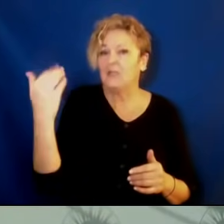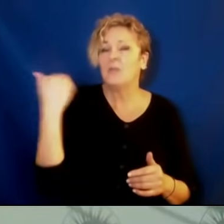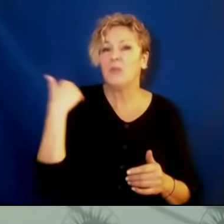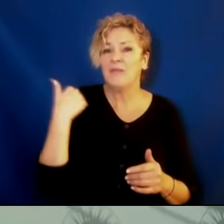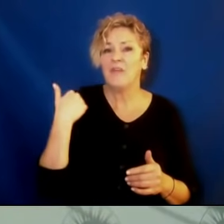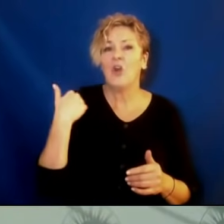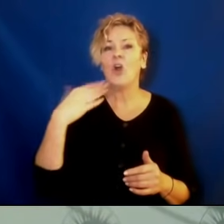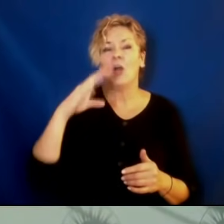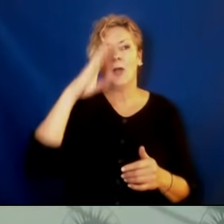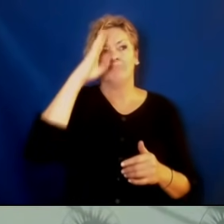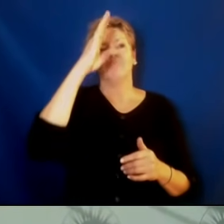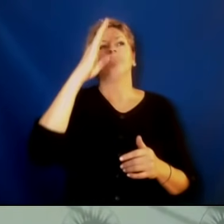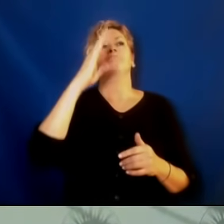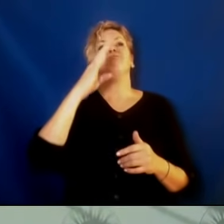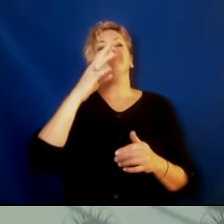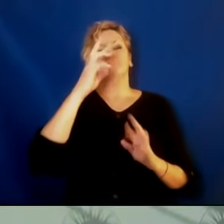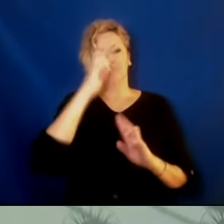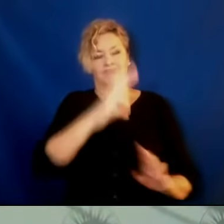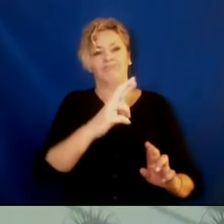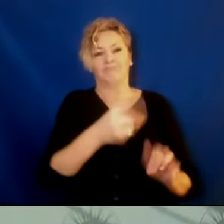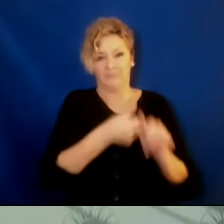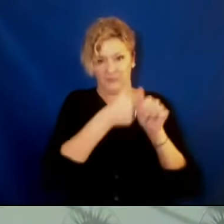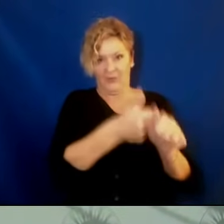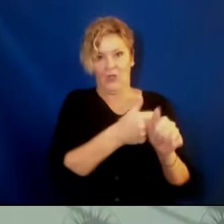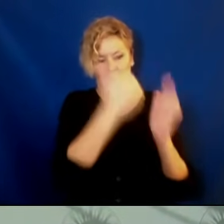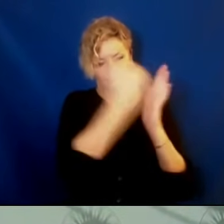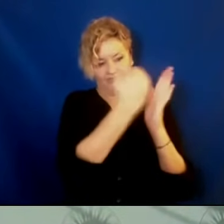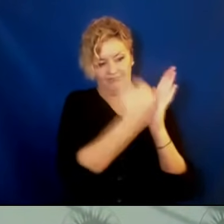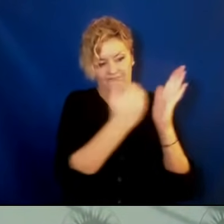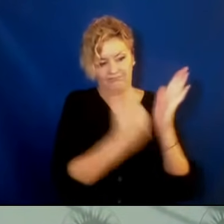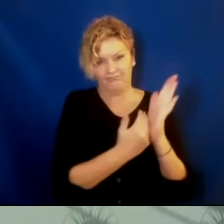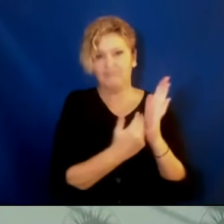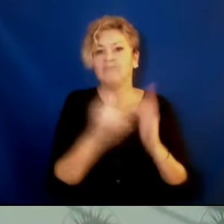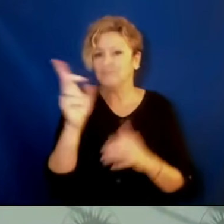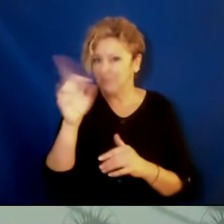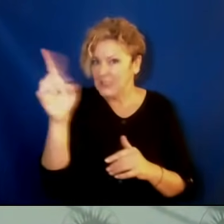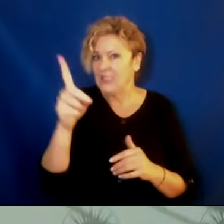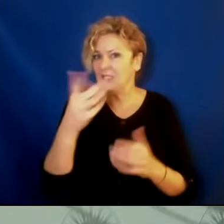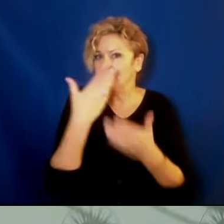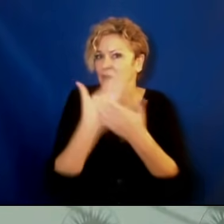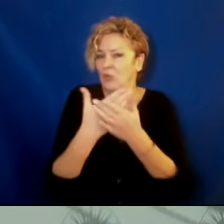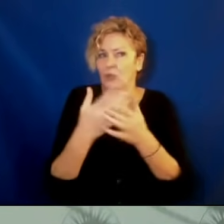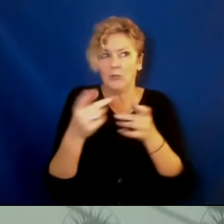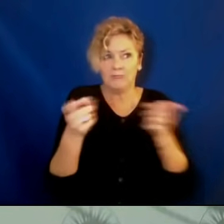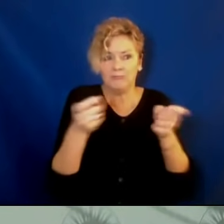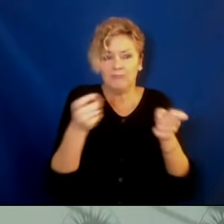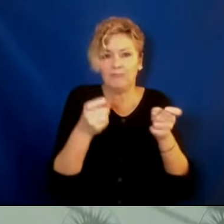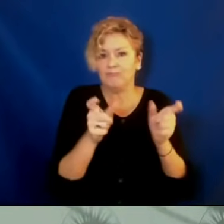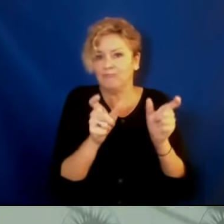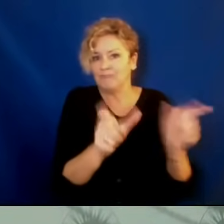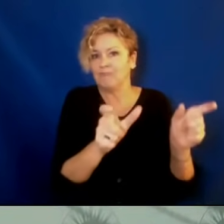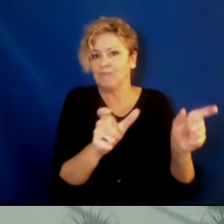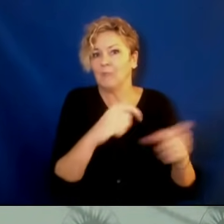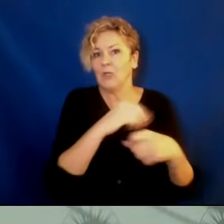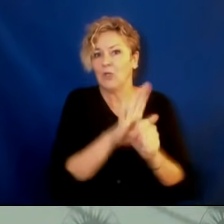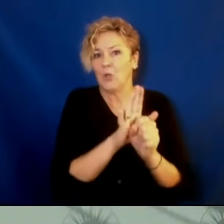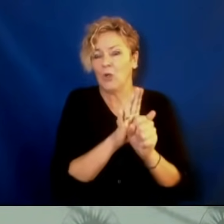claim lives. The COVID-19 tide is rising, you can see that in the numbers. It is powerful.